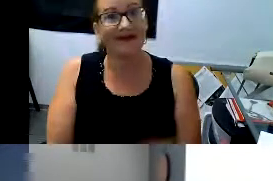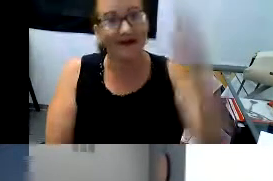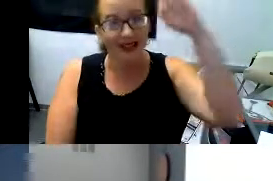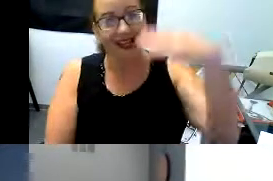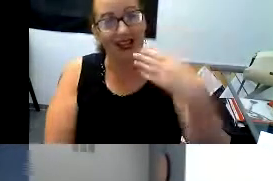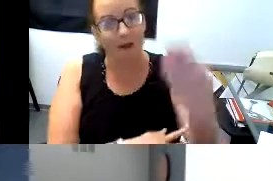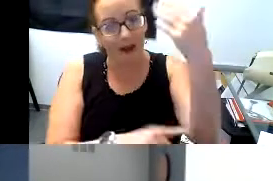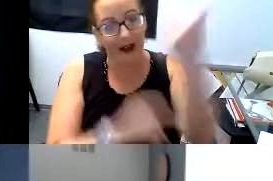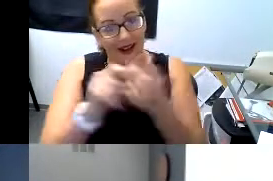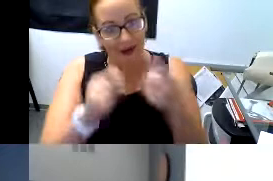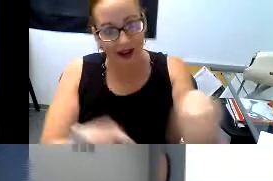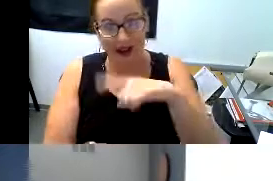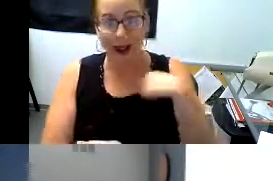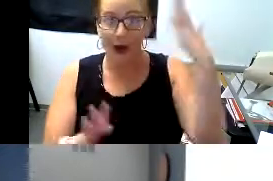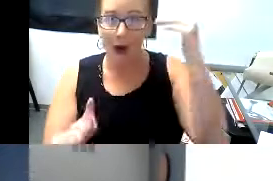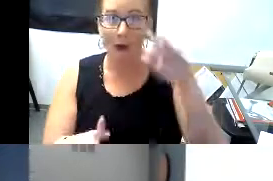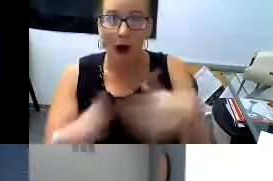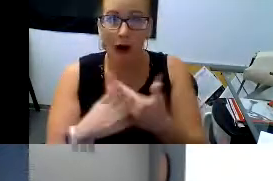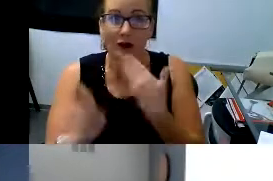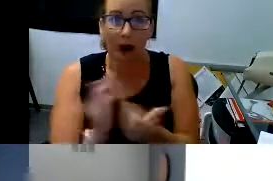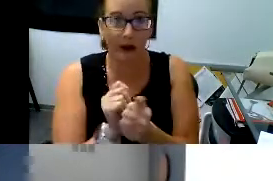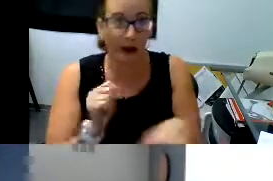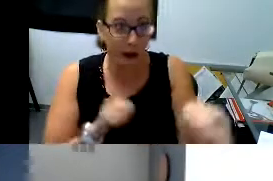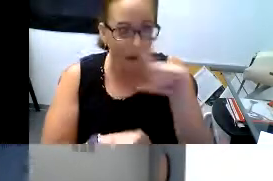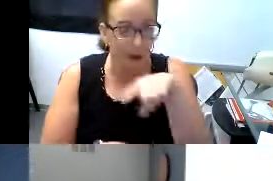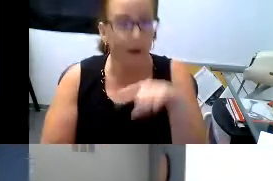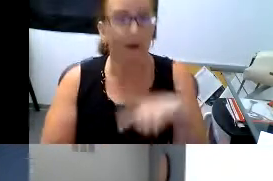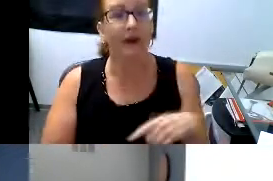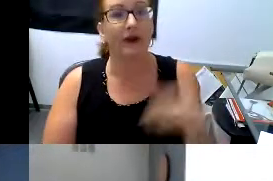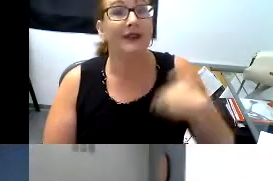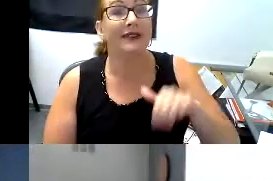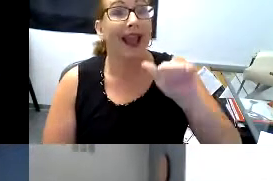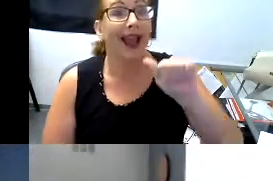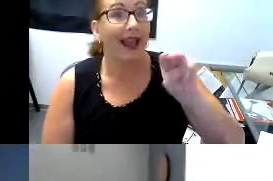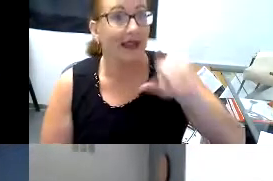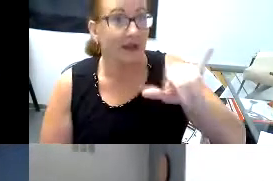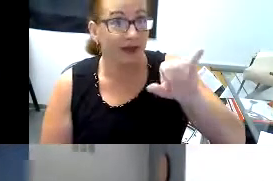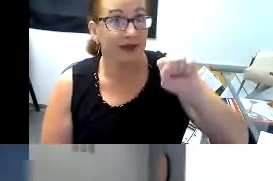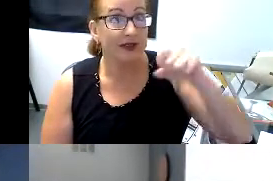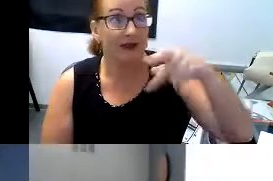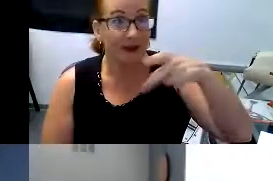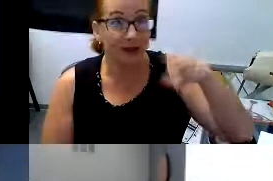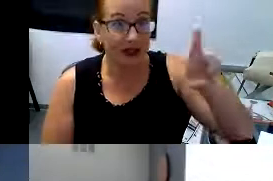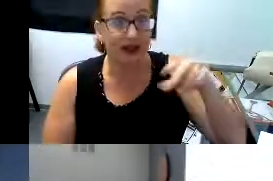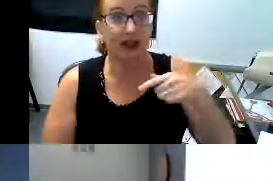Amy: Good morning, everyone. I hope all is well with you. This is Amy Speer.